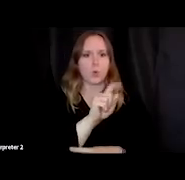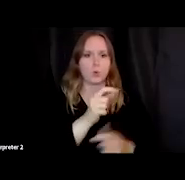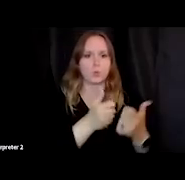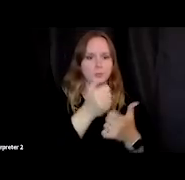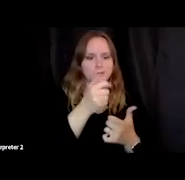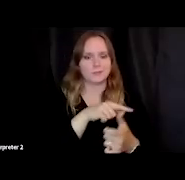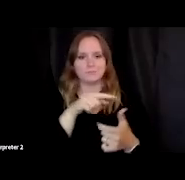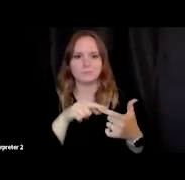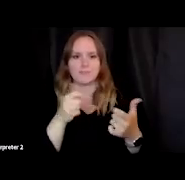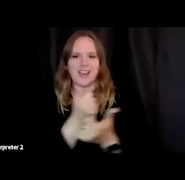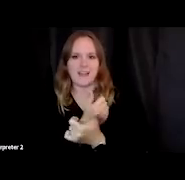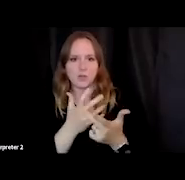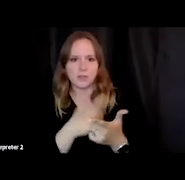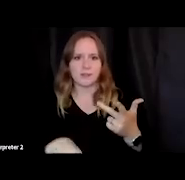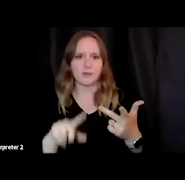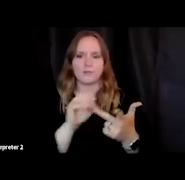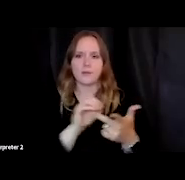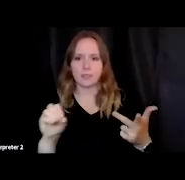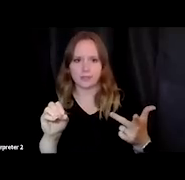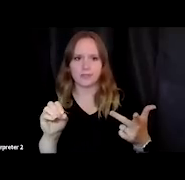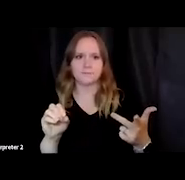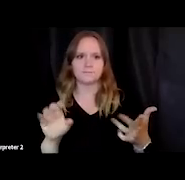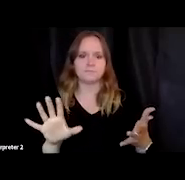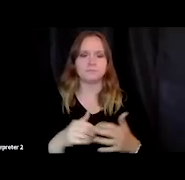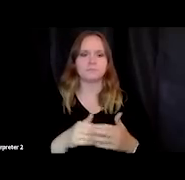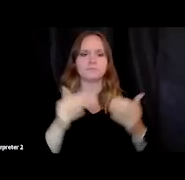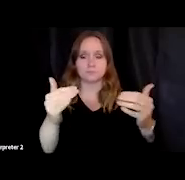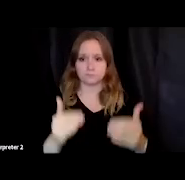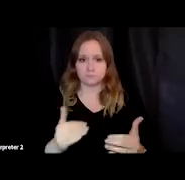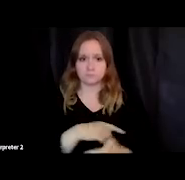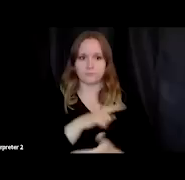over generalization, so taking experience from one incident